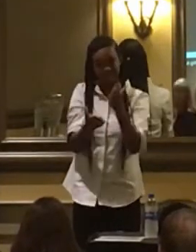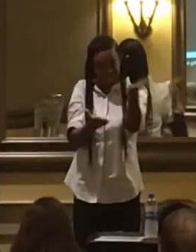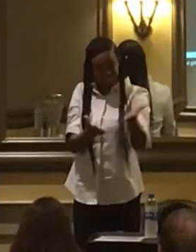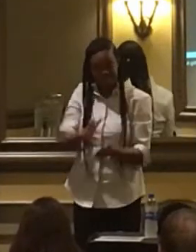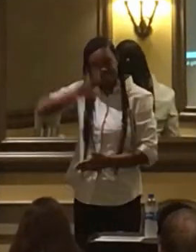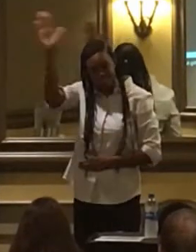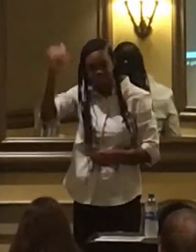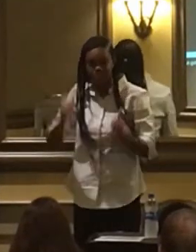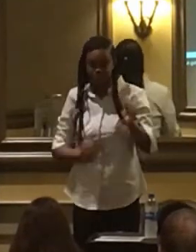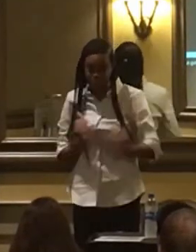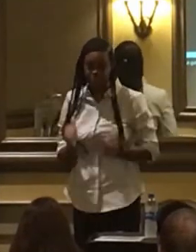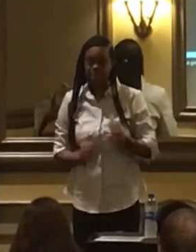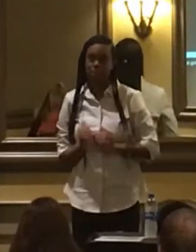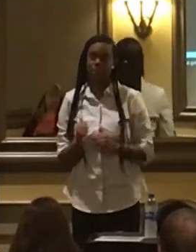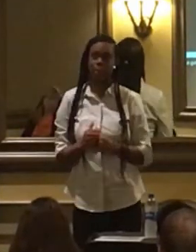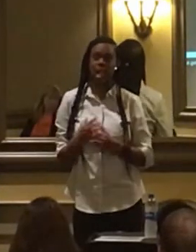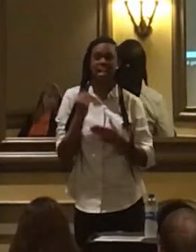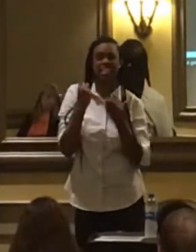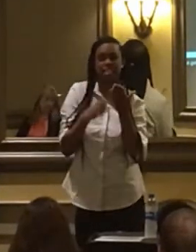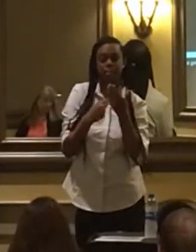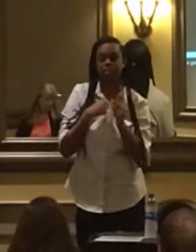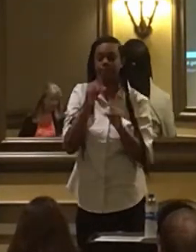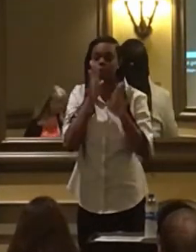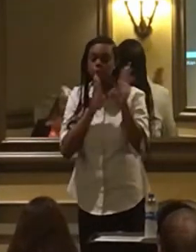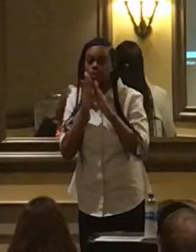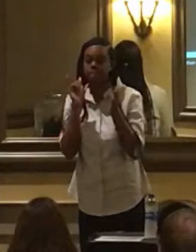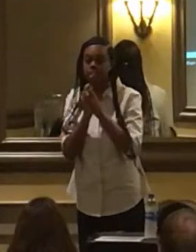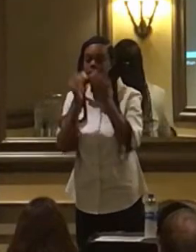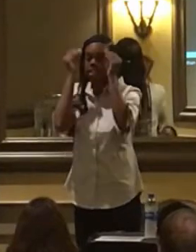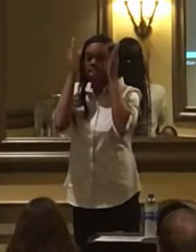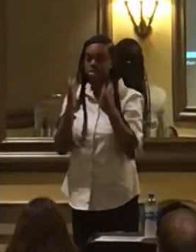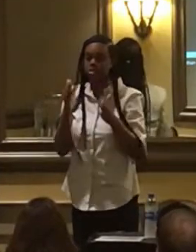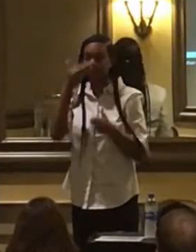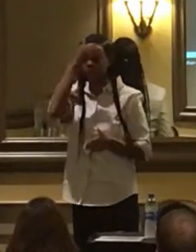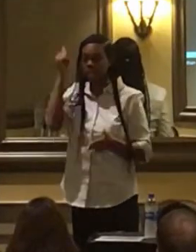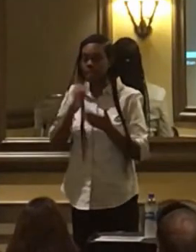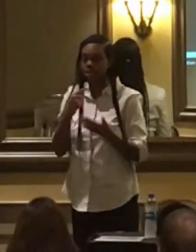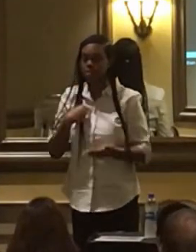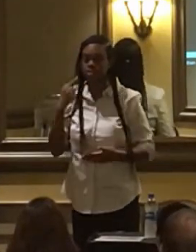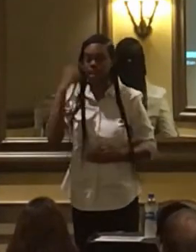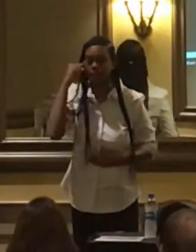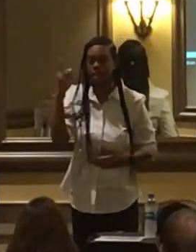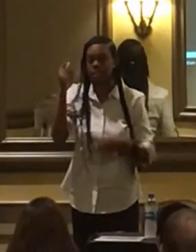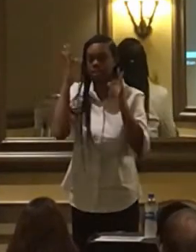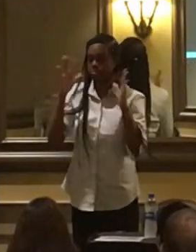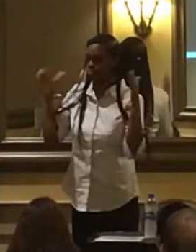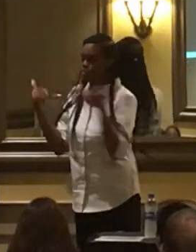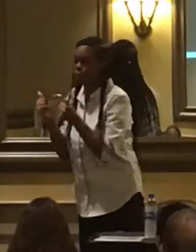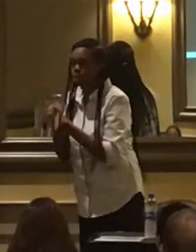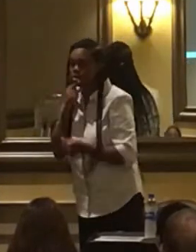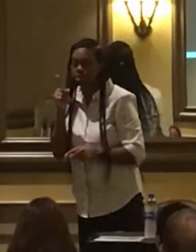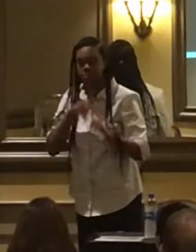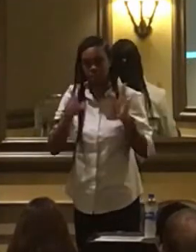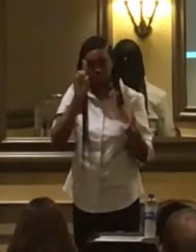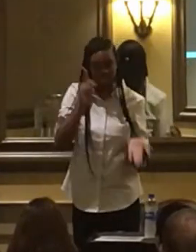So I said, you know, use the interpreter and sometimes I'll get frustrated with a teacher